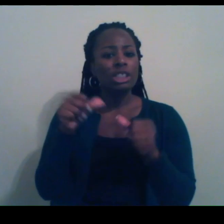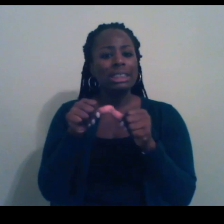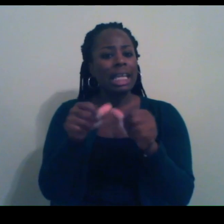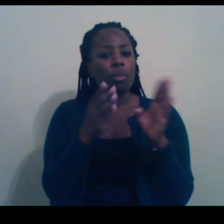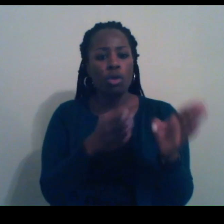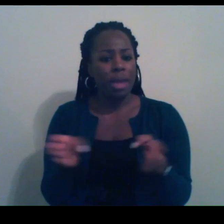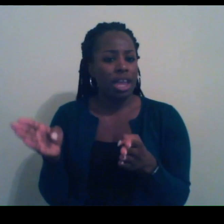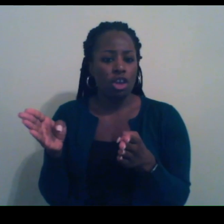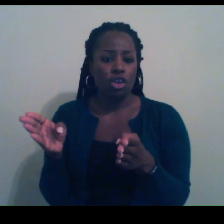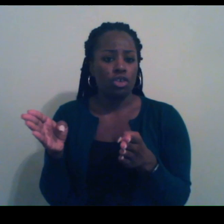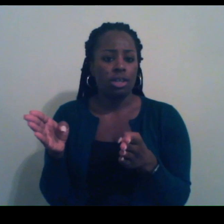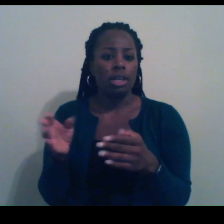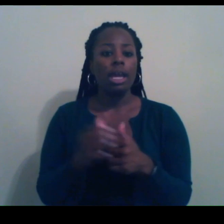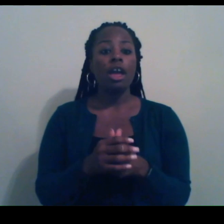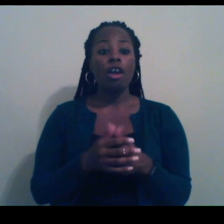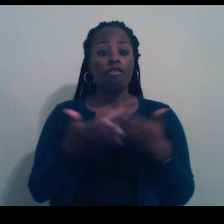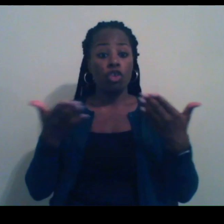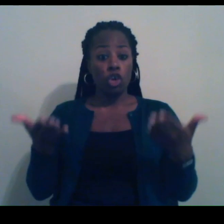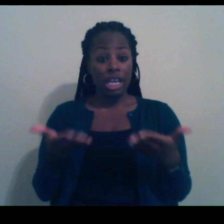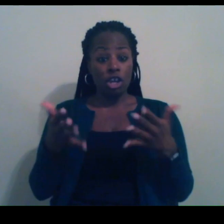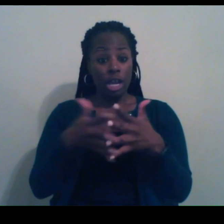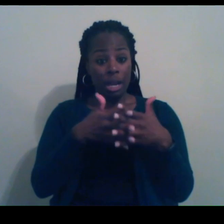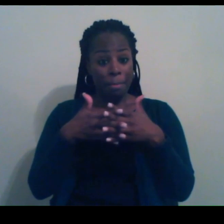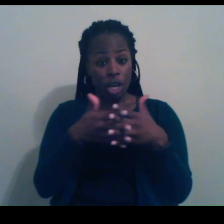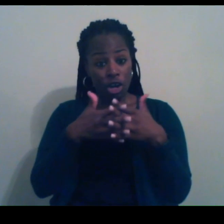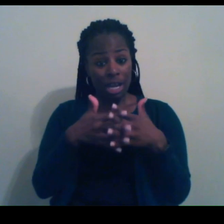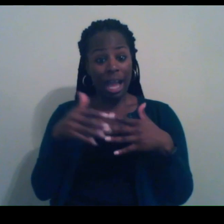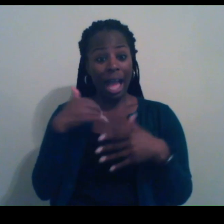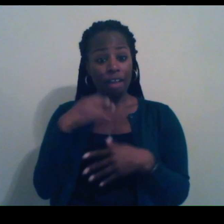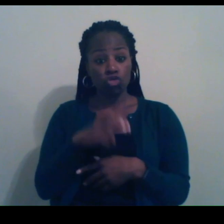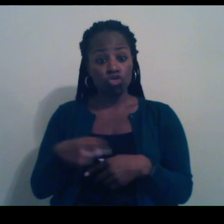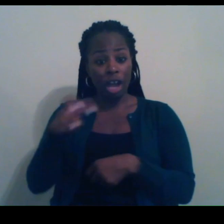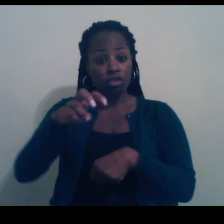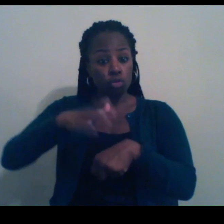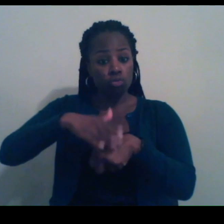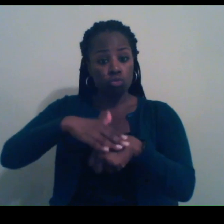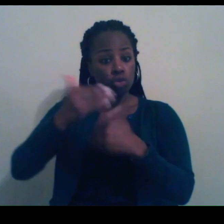restrictions in the United States the CDC in the State Department the task